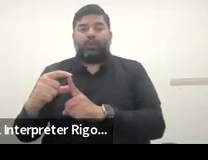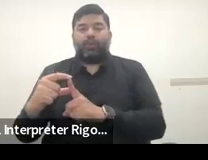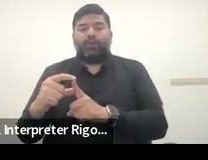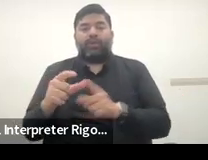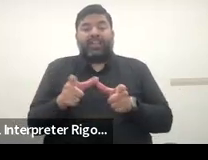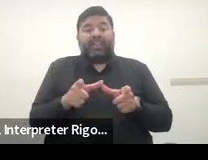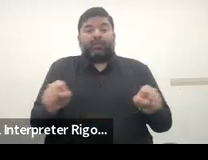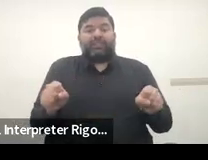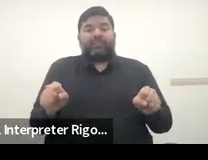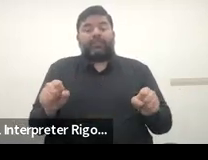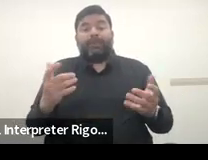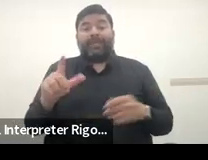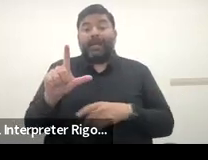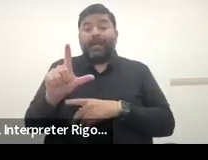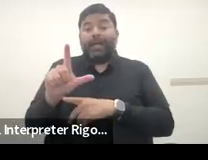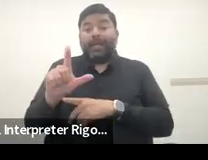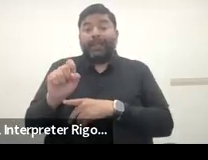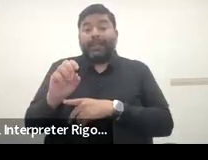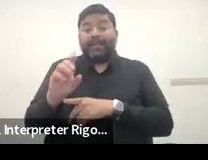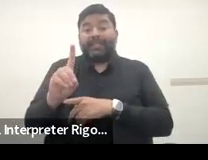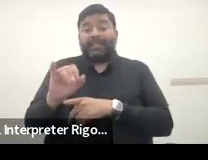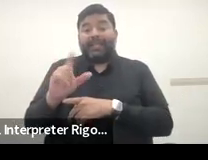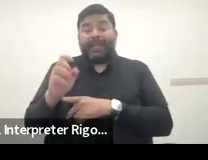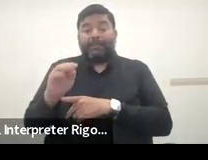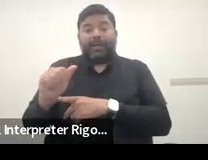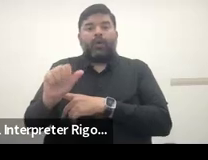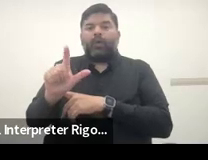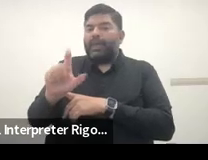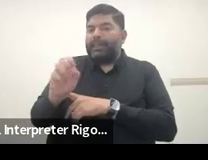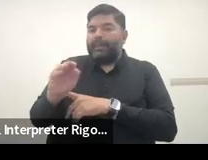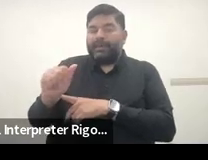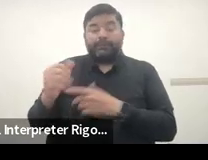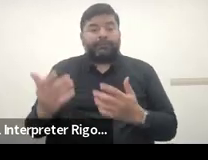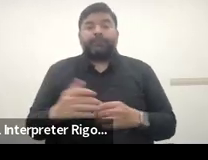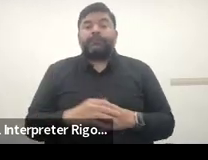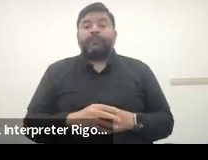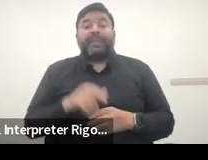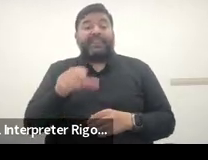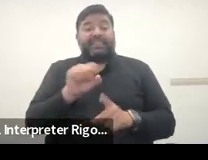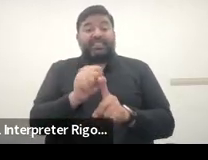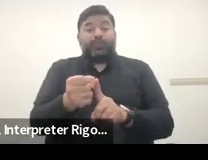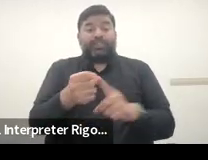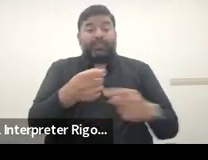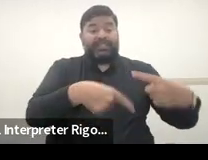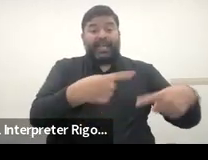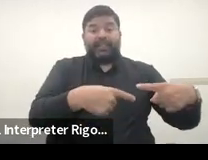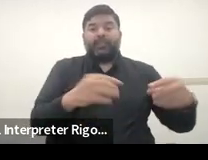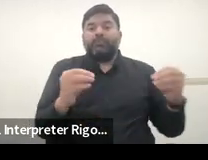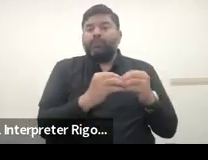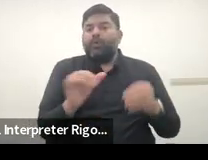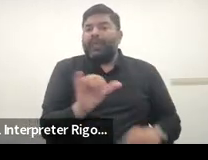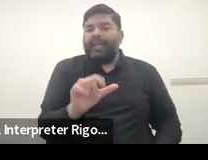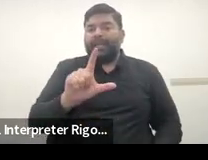might call it a "lemma" in these cases the sign is more like a lemma in the sense that